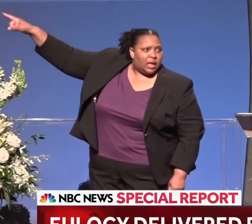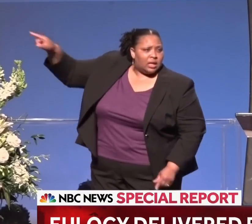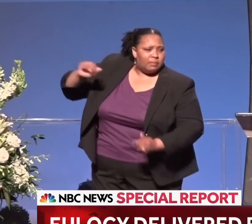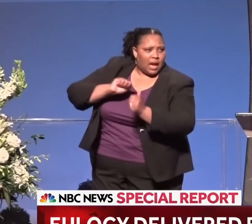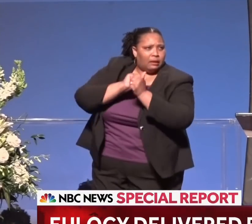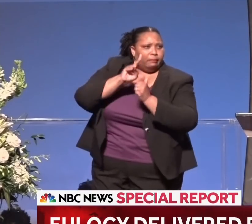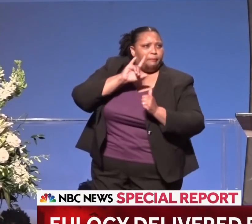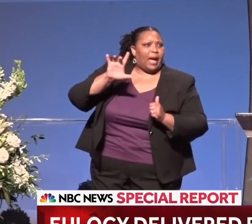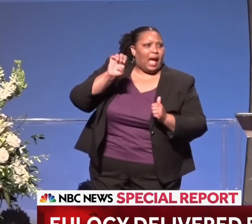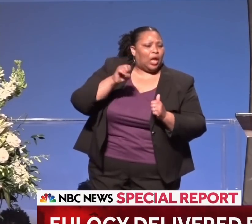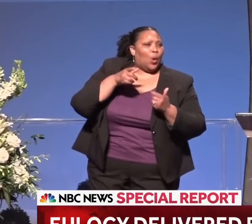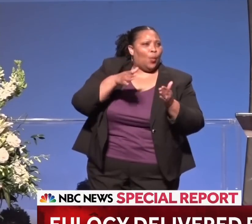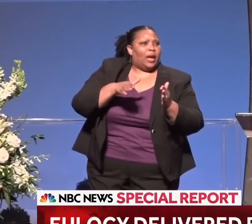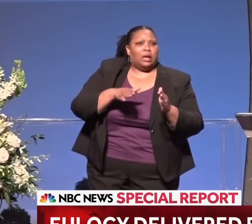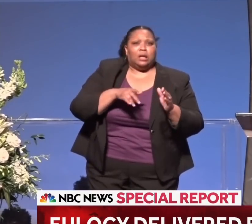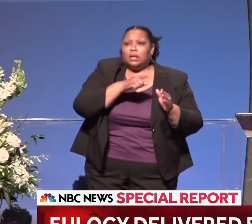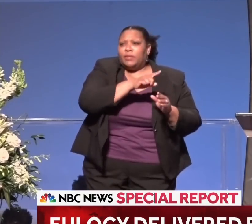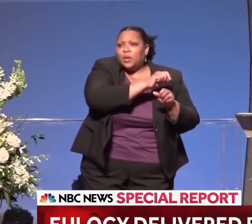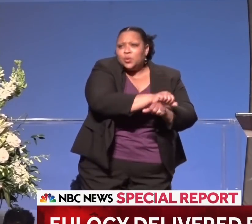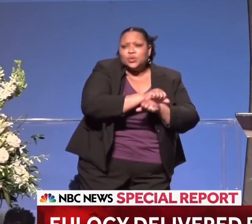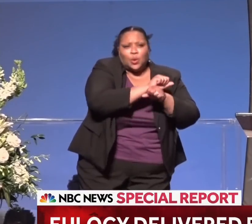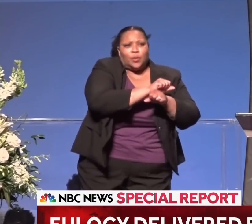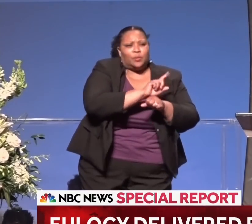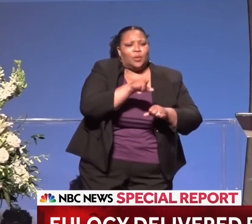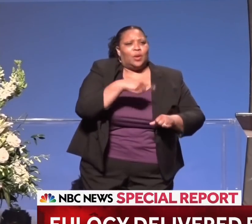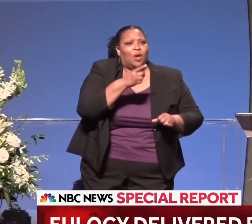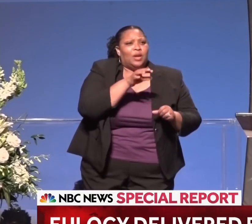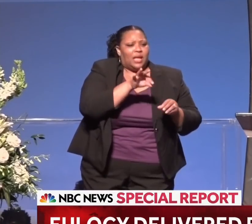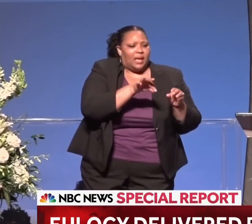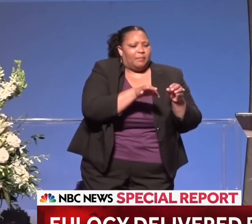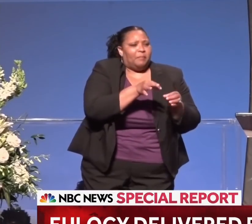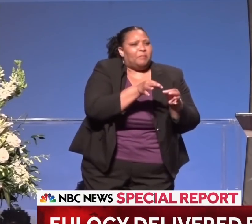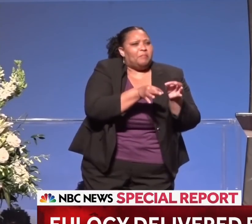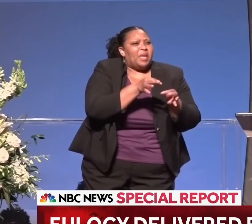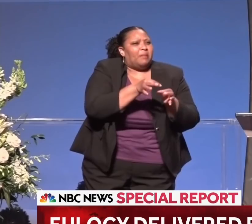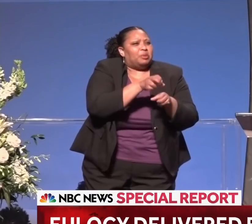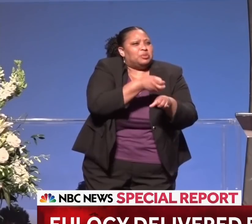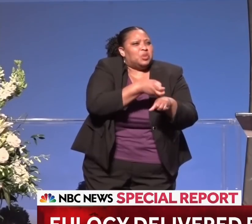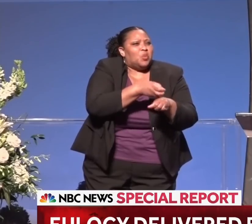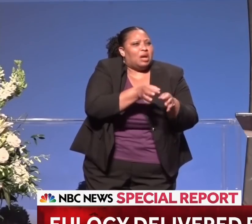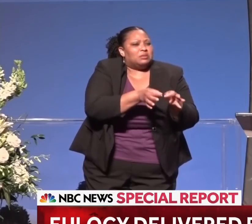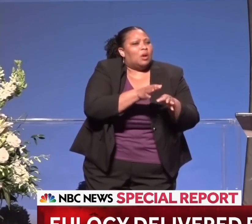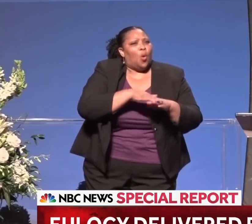THEY SAID, WAIT A MINUTE, THE PLANTATION YOUR GREAT-GRANDFATHER WAS IN WAS